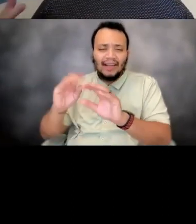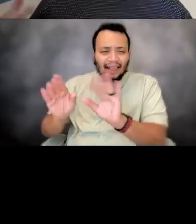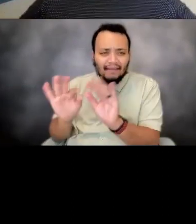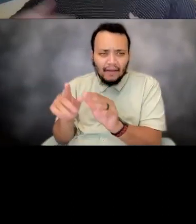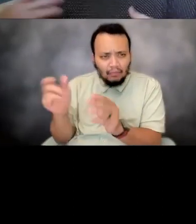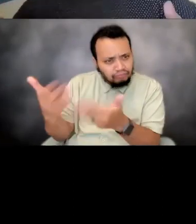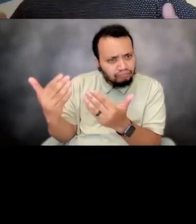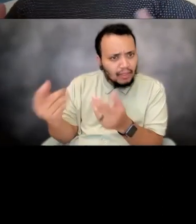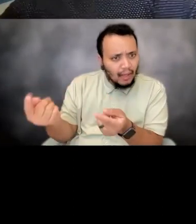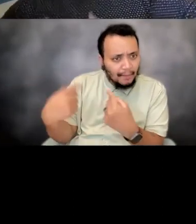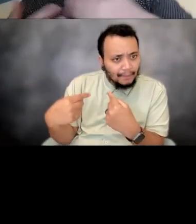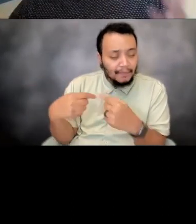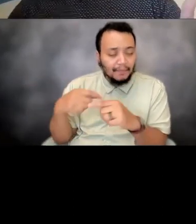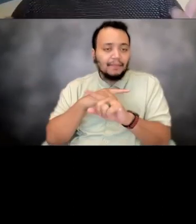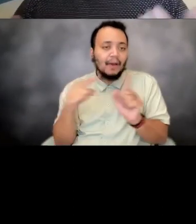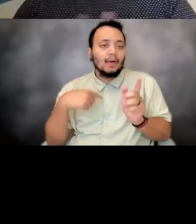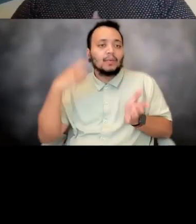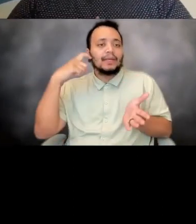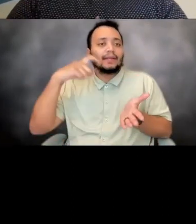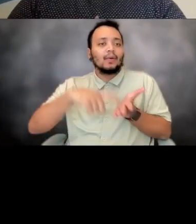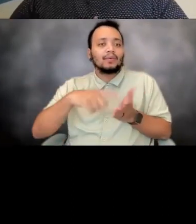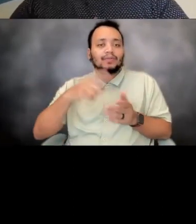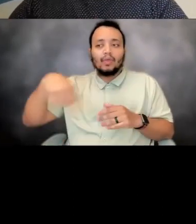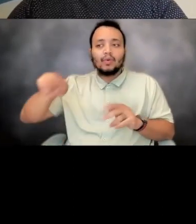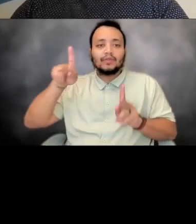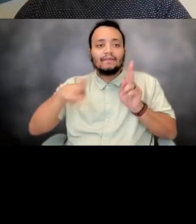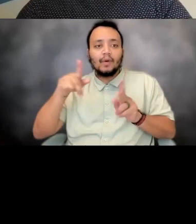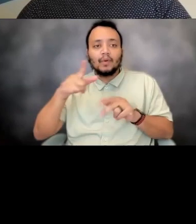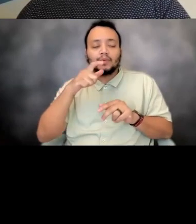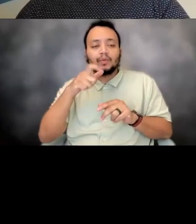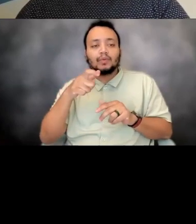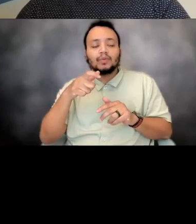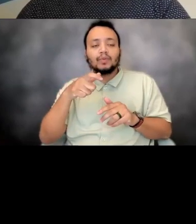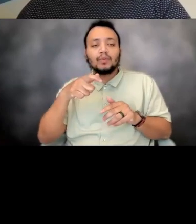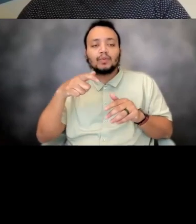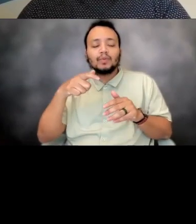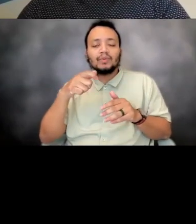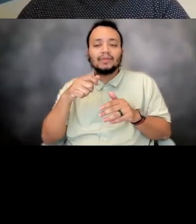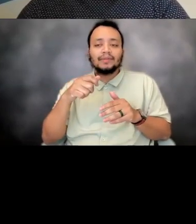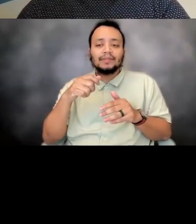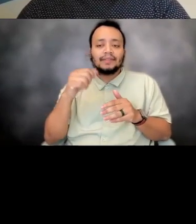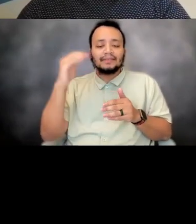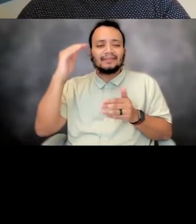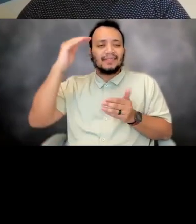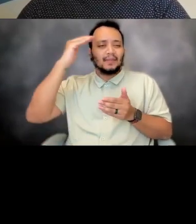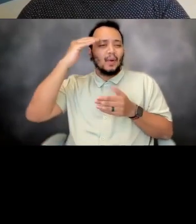who wanted to learn more and then still had a lot to offer. There's a wide range of experience there.